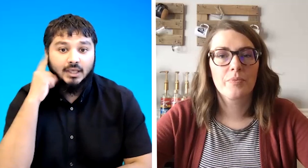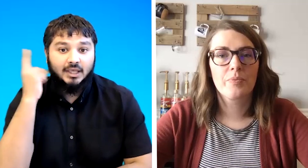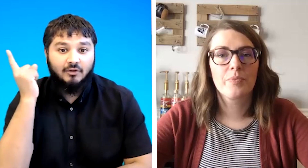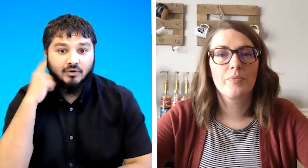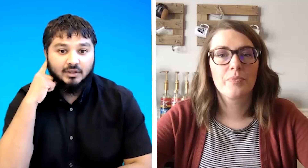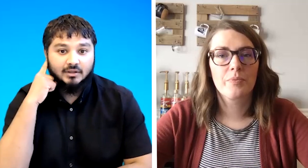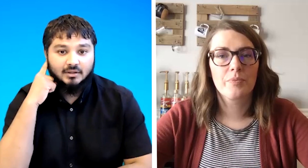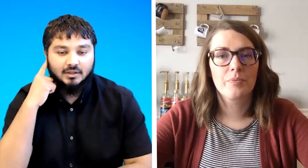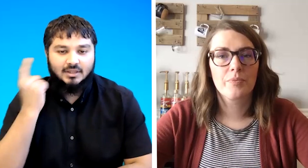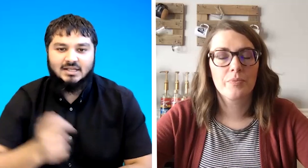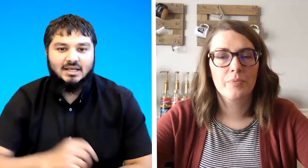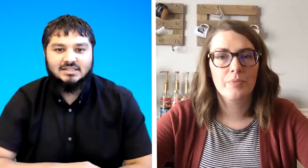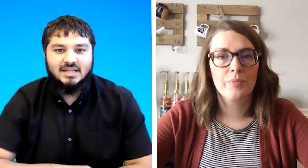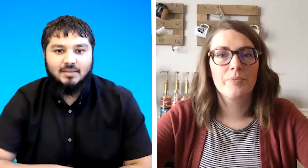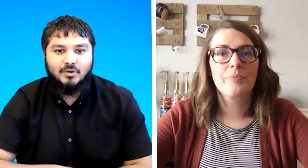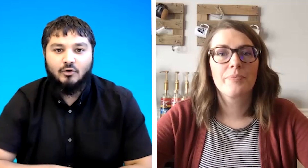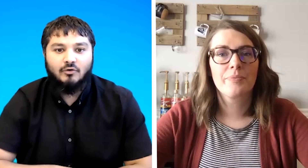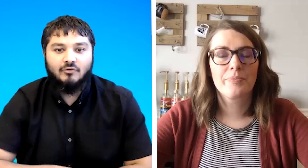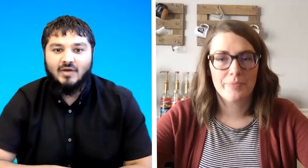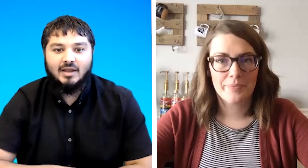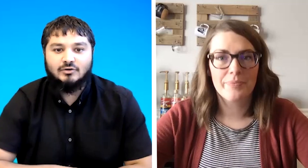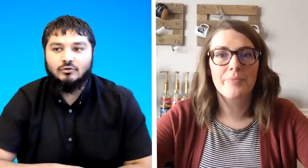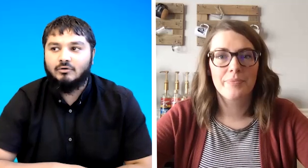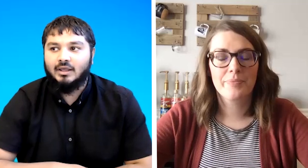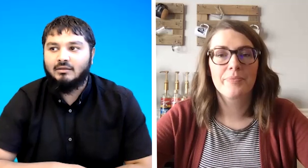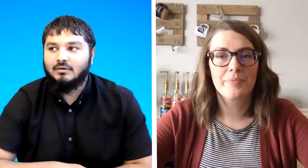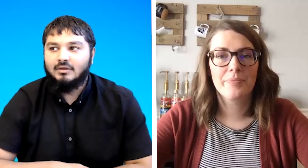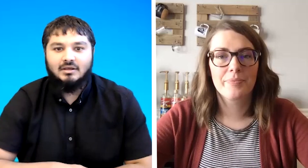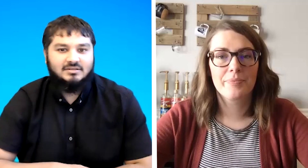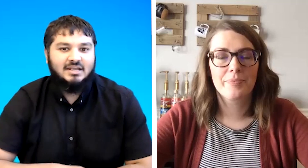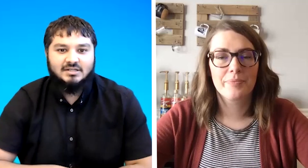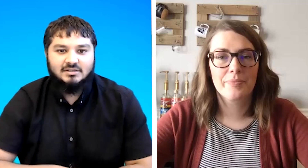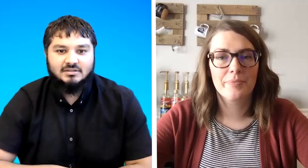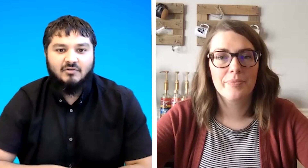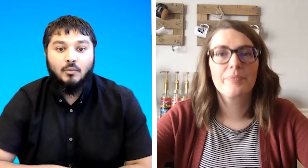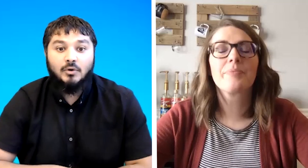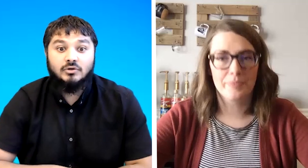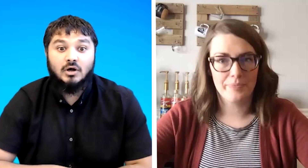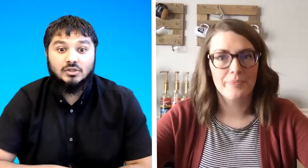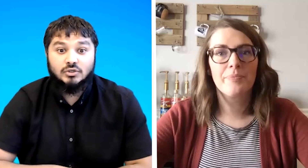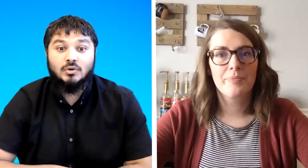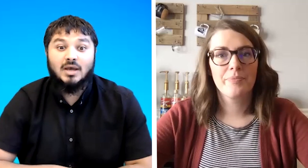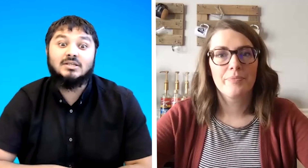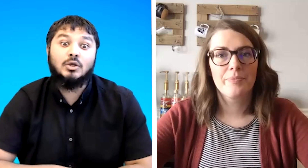hearing that's like a statement or a fact or a sentence if i want to ask you as a